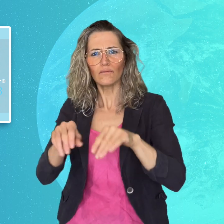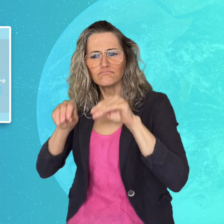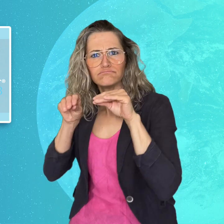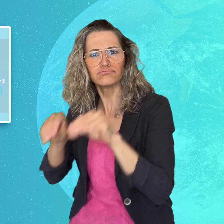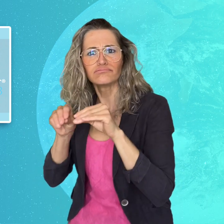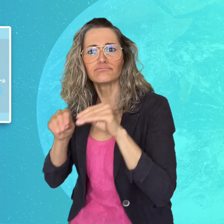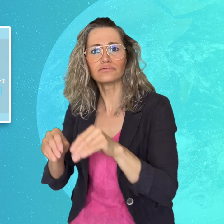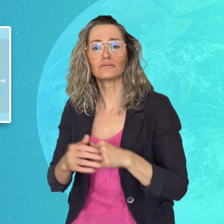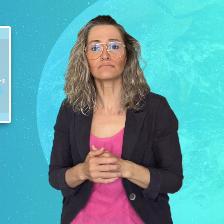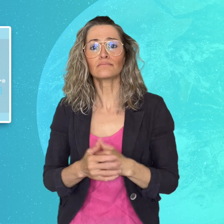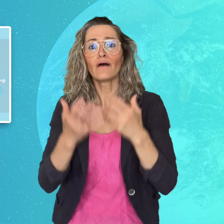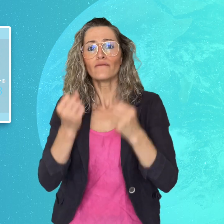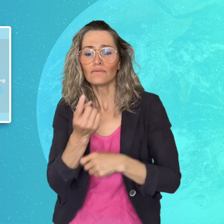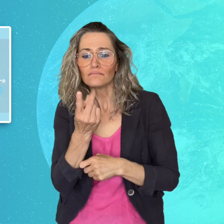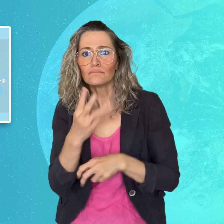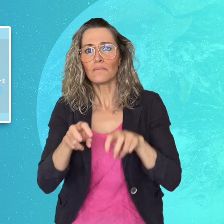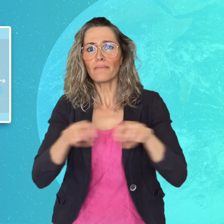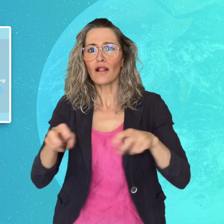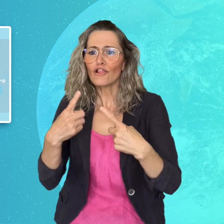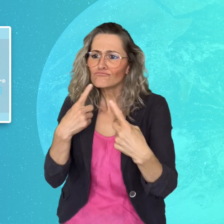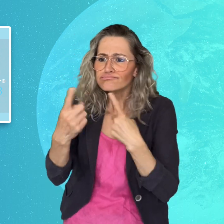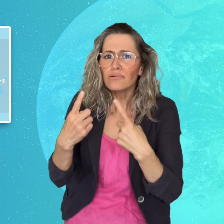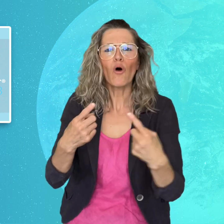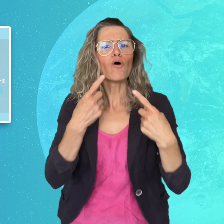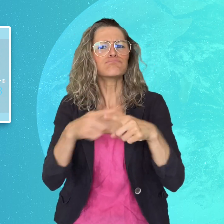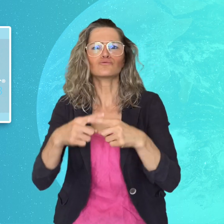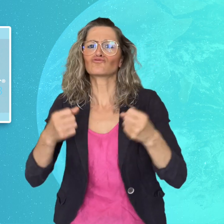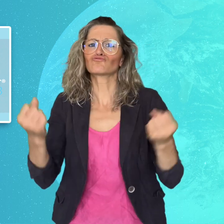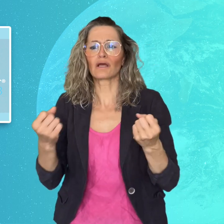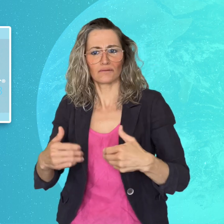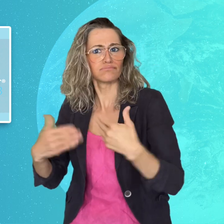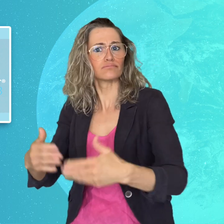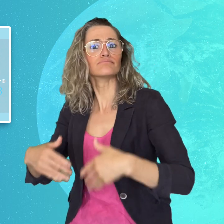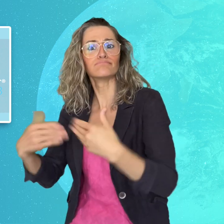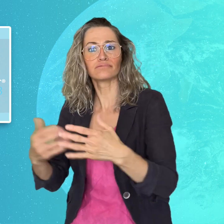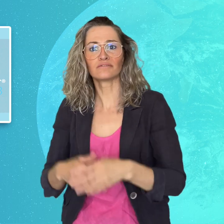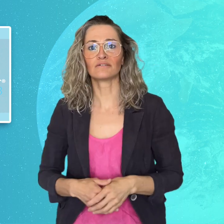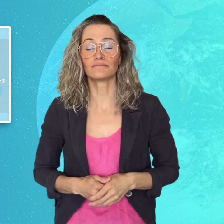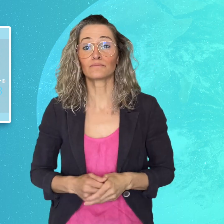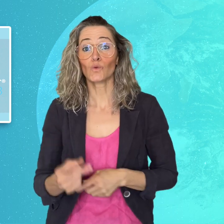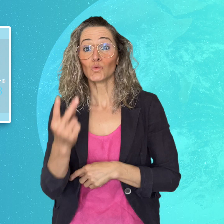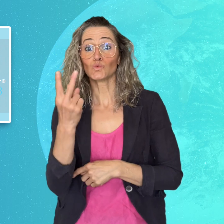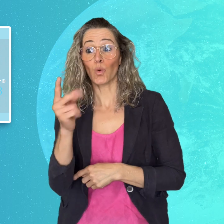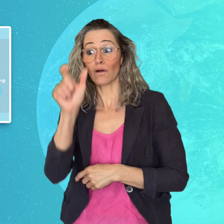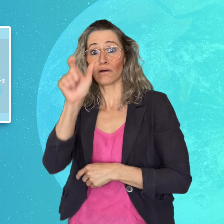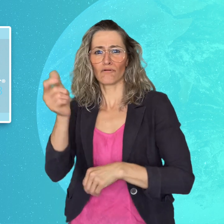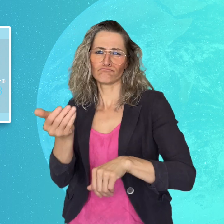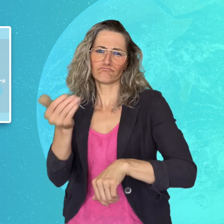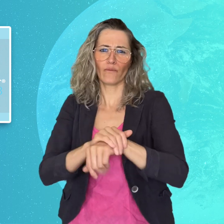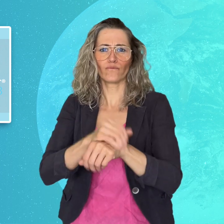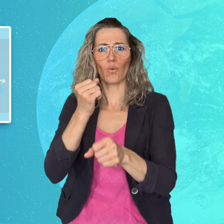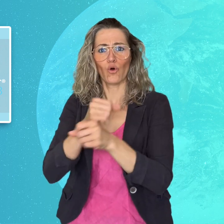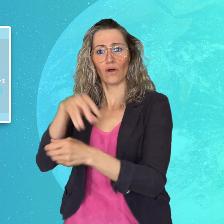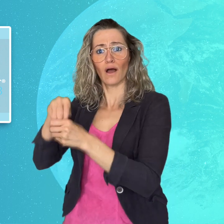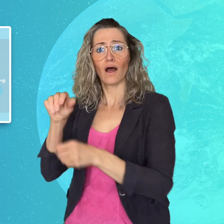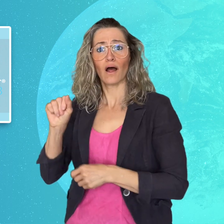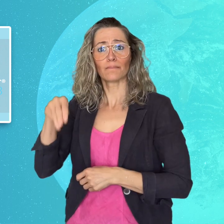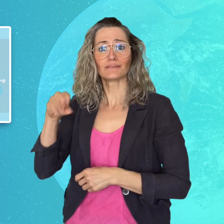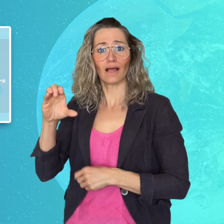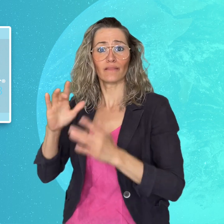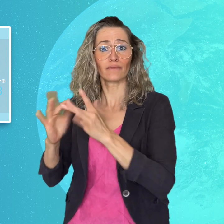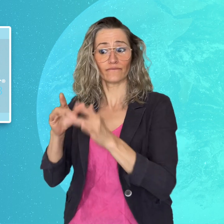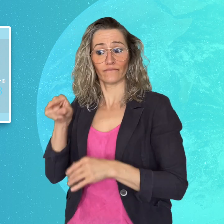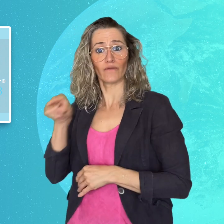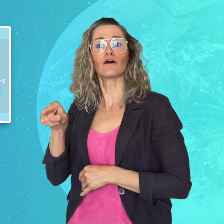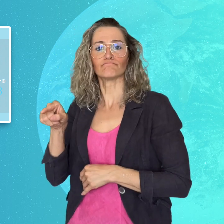other training. Two professionals from AMC Networks will